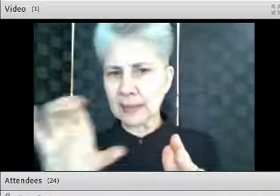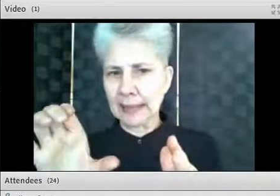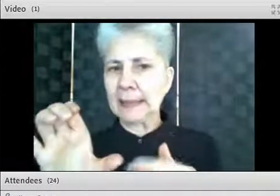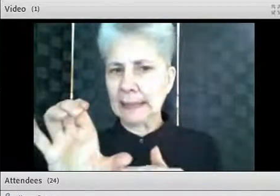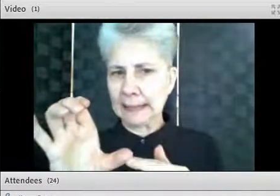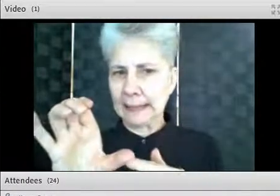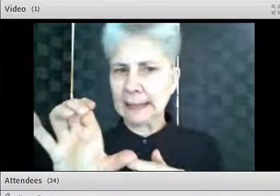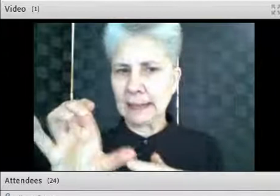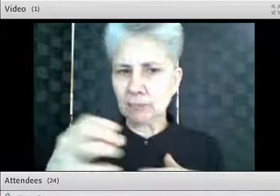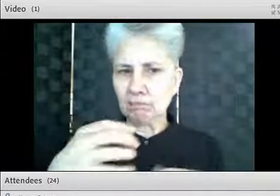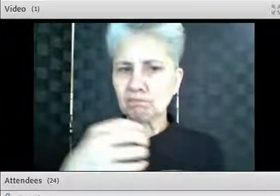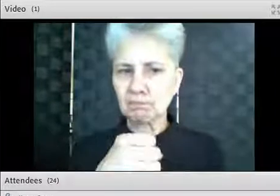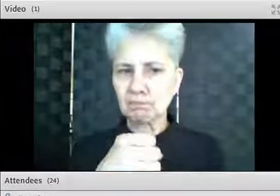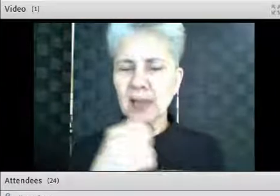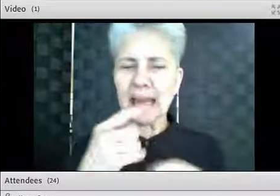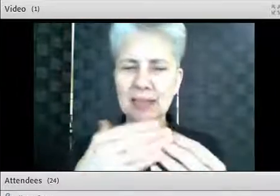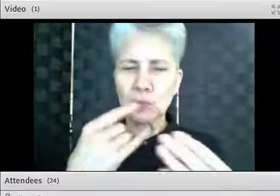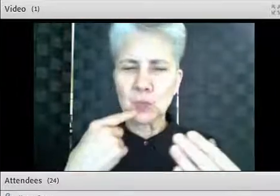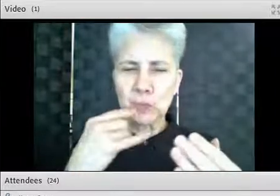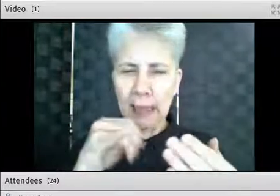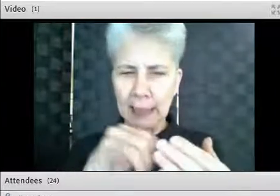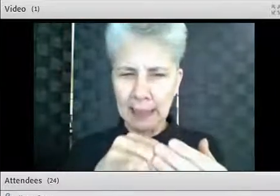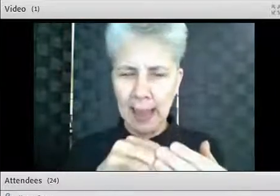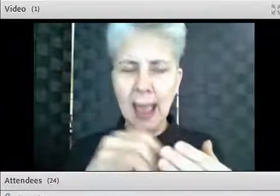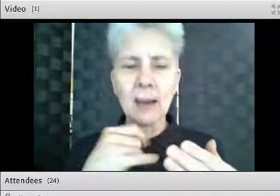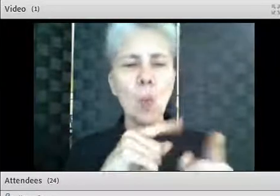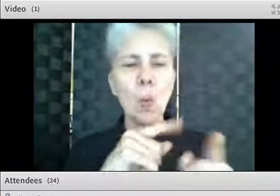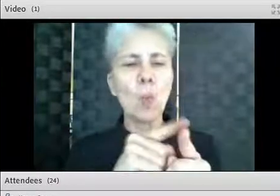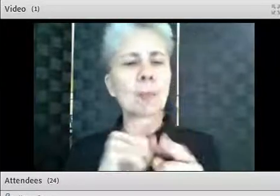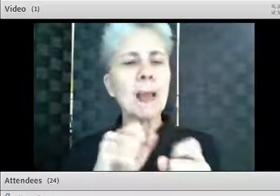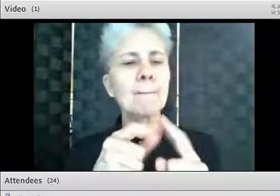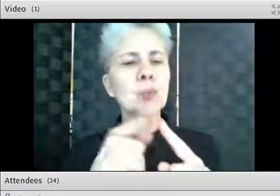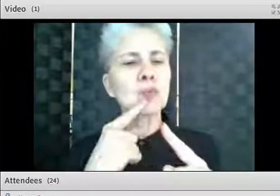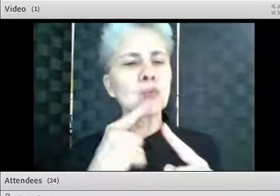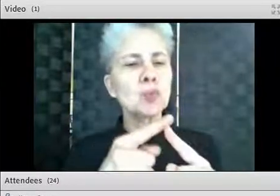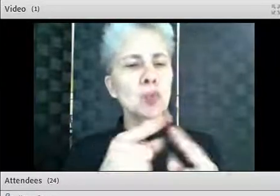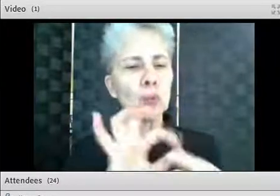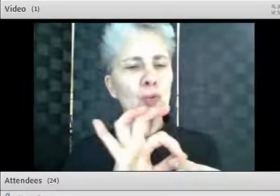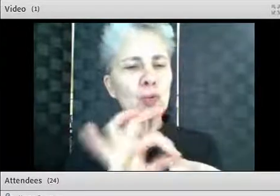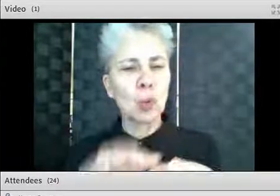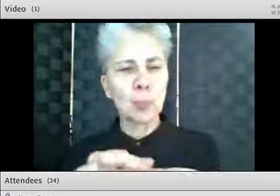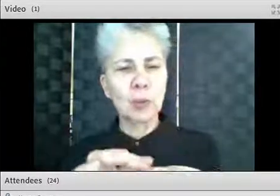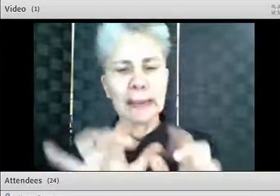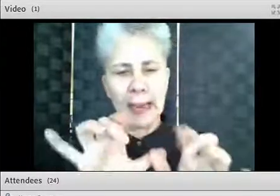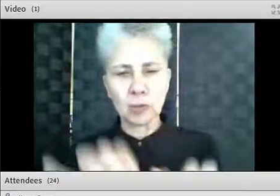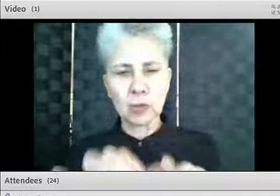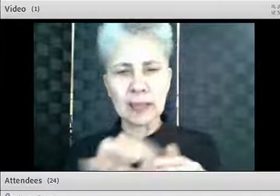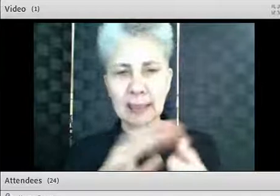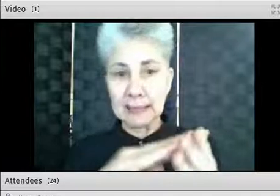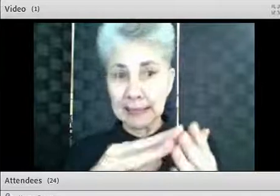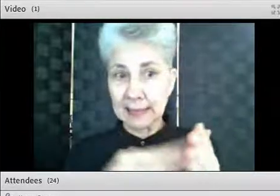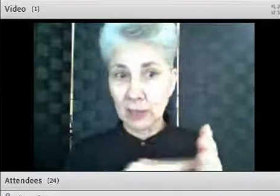It's just easier to say that, and also just be able to kind of interpret entries within the schedules, okay? So just kind of starting off with the basics,